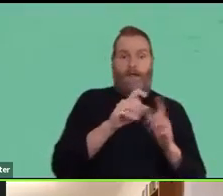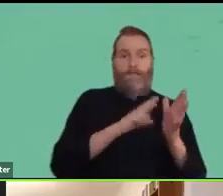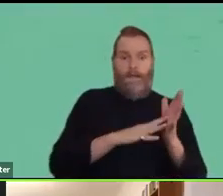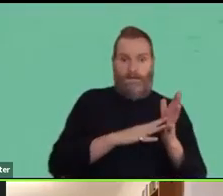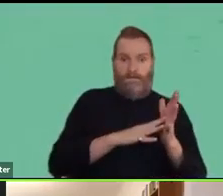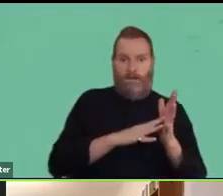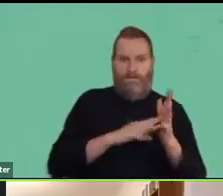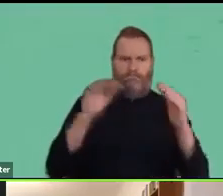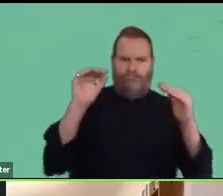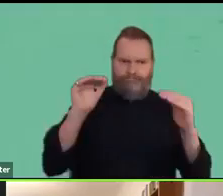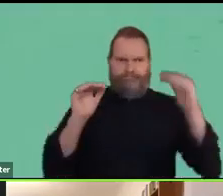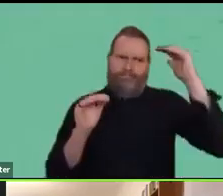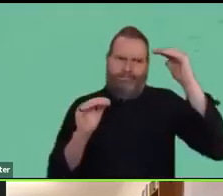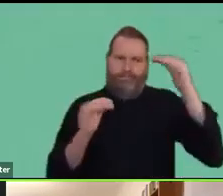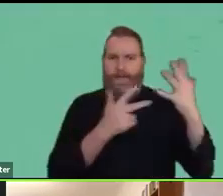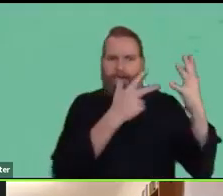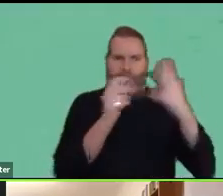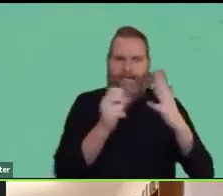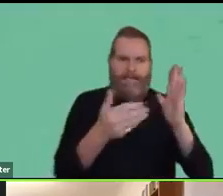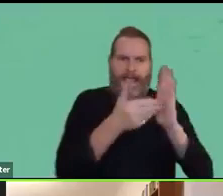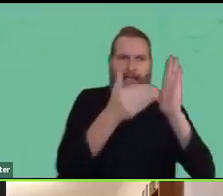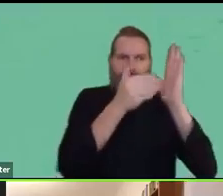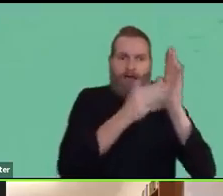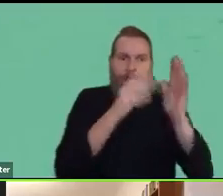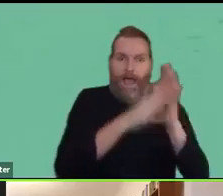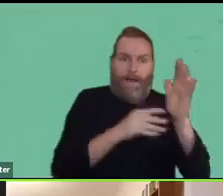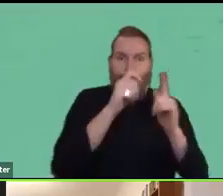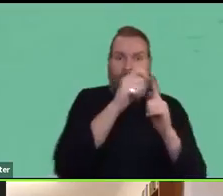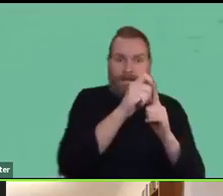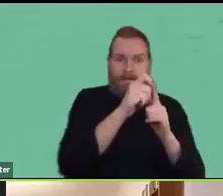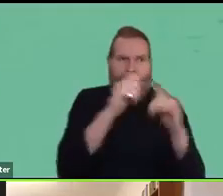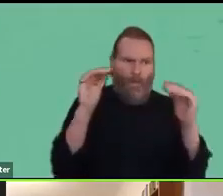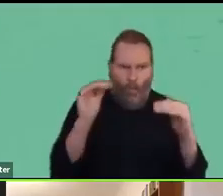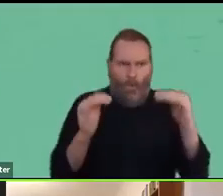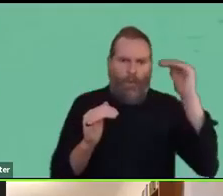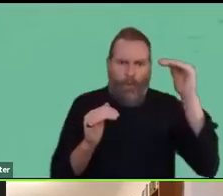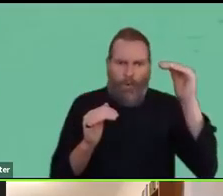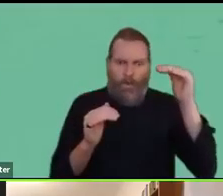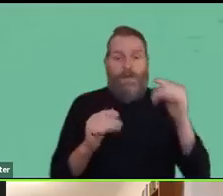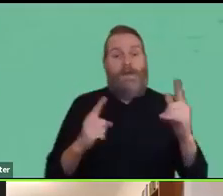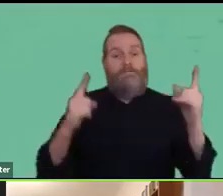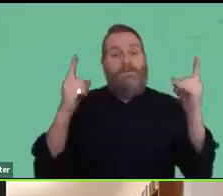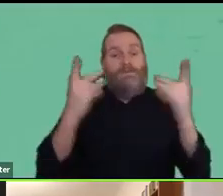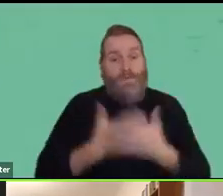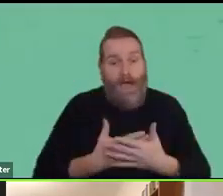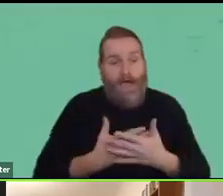and we know that his government could not be bothered to answer a petition of over a hundred